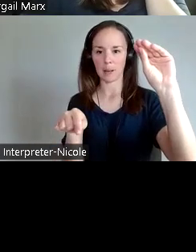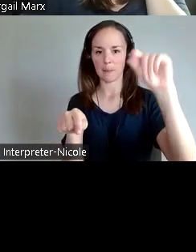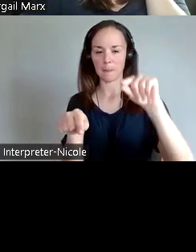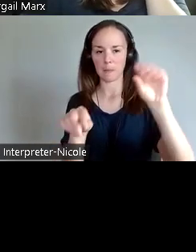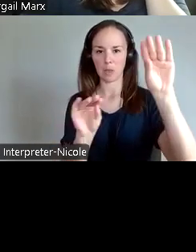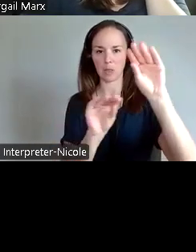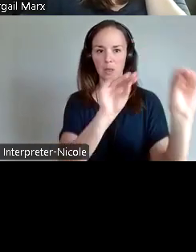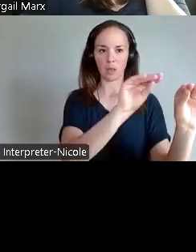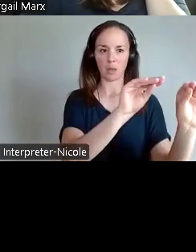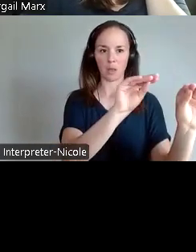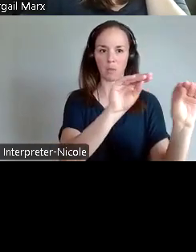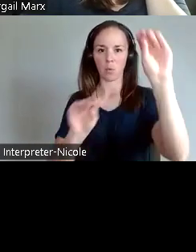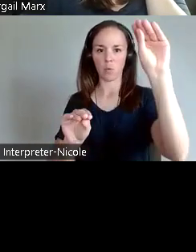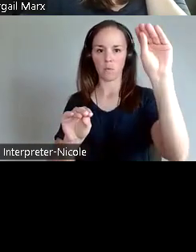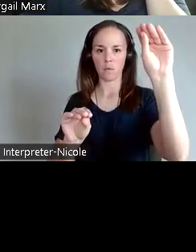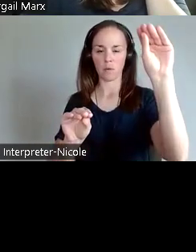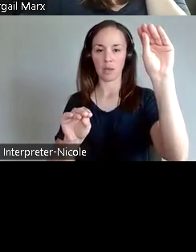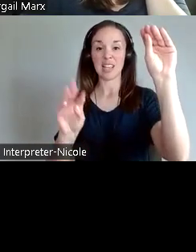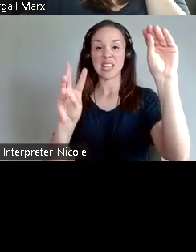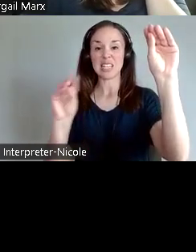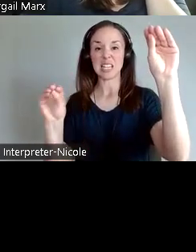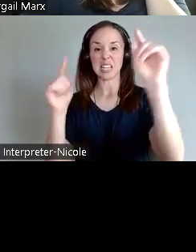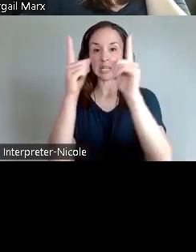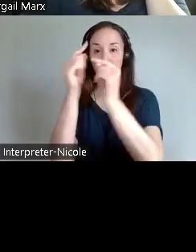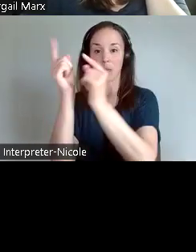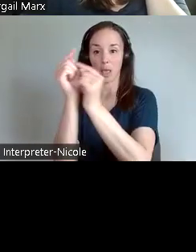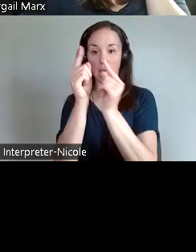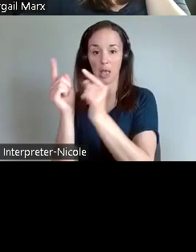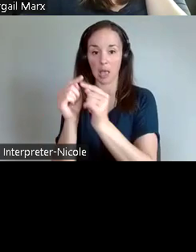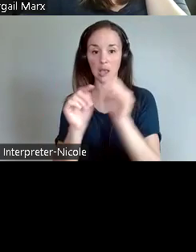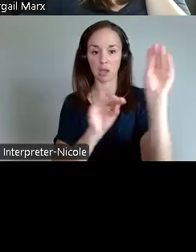and then if we move up to our 60 location page, again, it shifts those buttons.